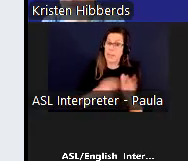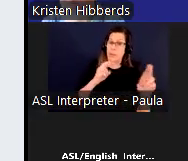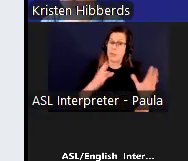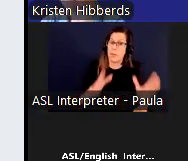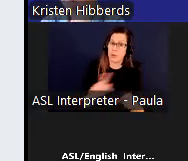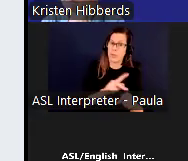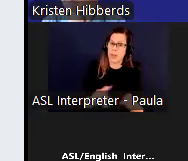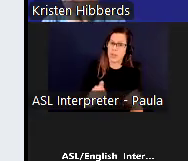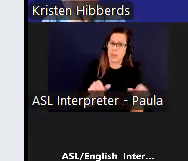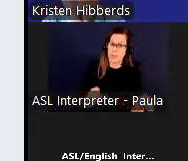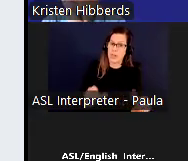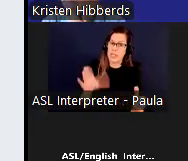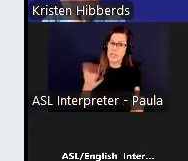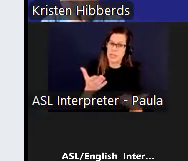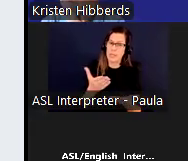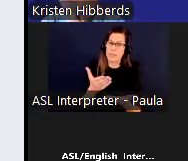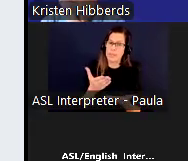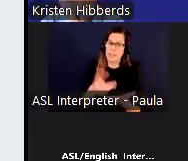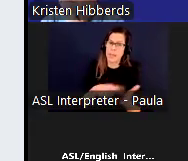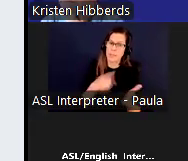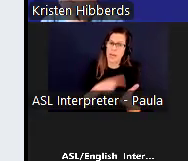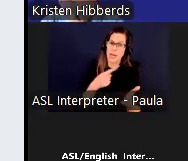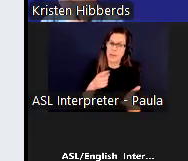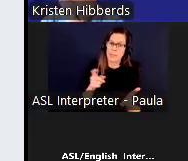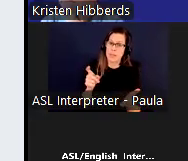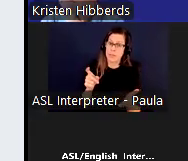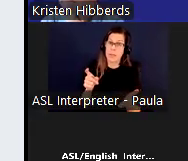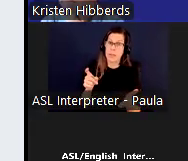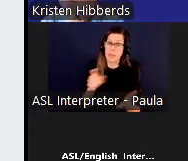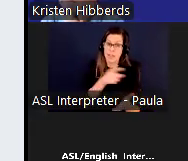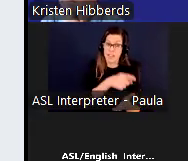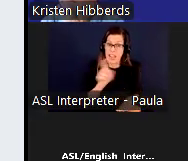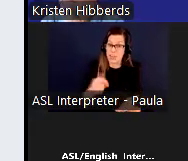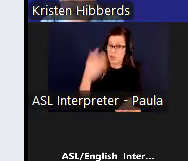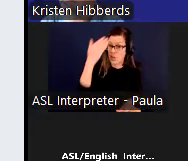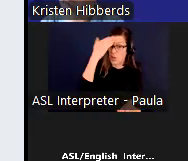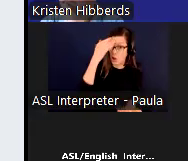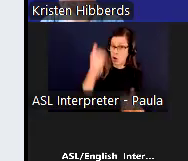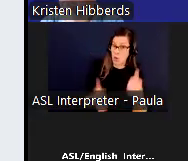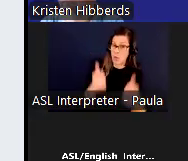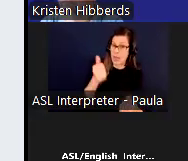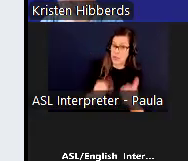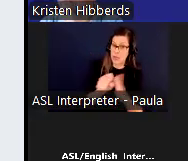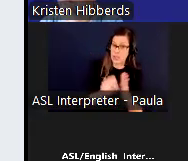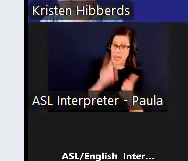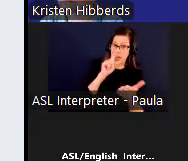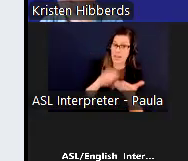seems like there's some scenarios where they should be notified whether it's been screened in by a state investigative body.